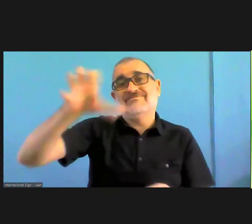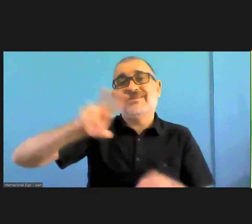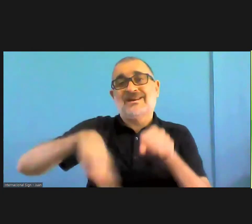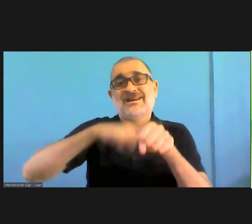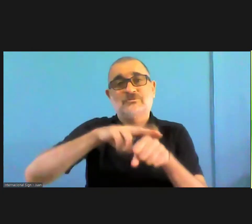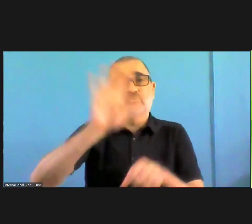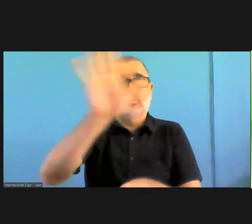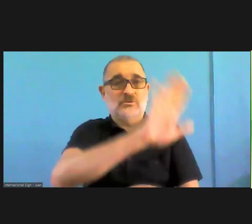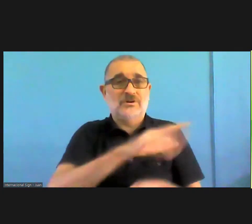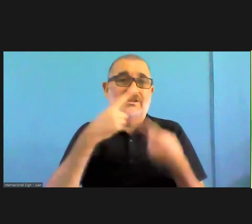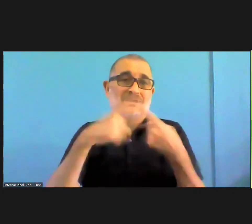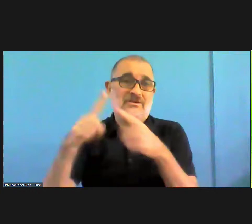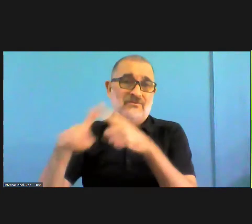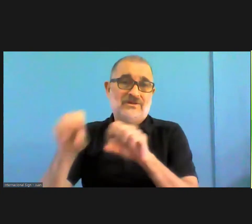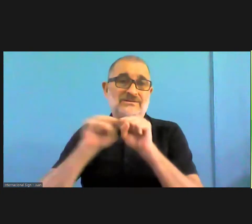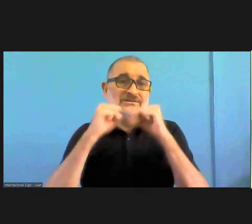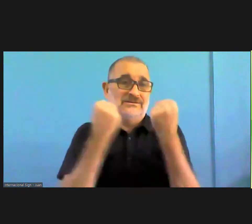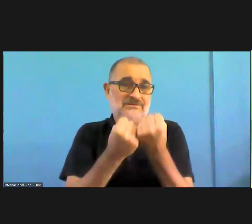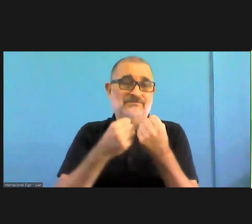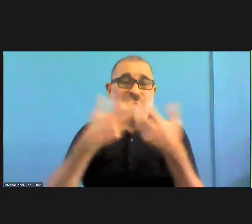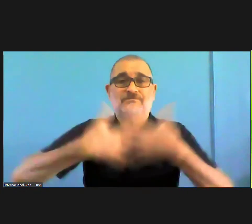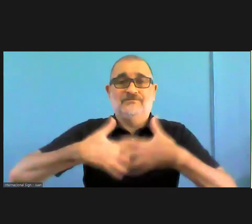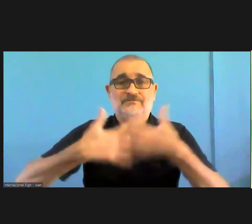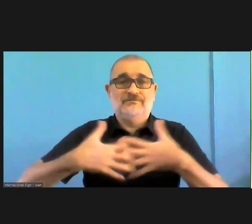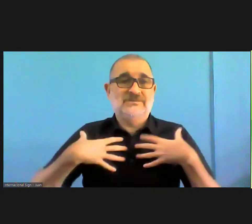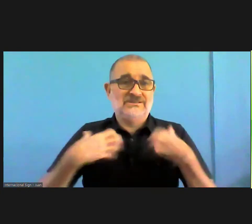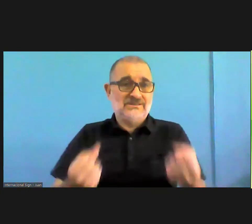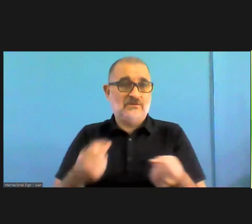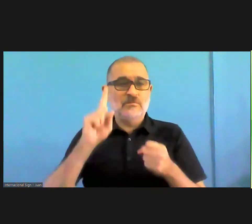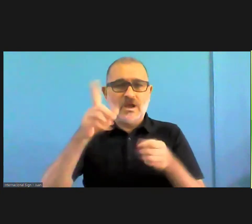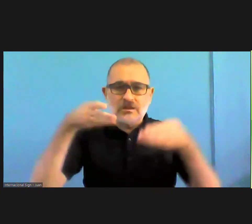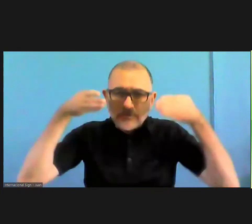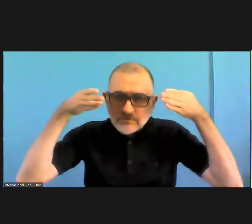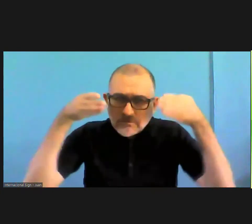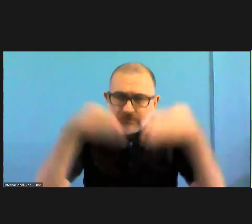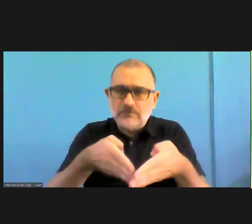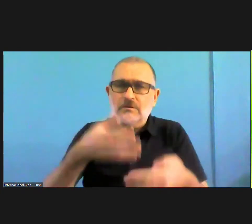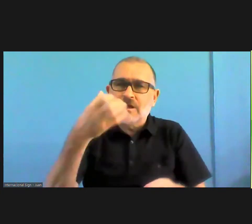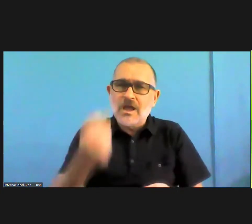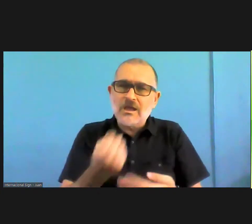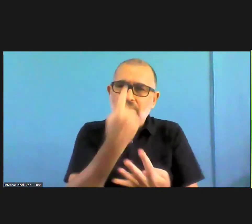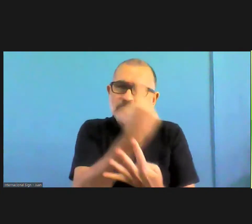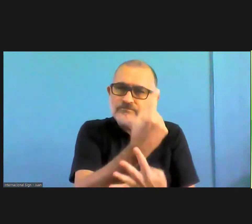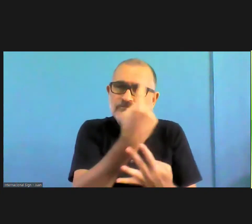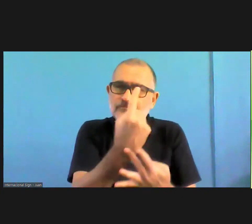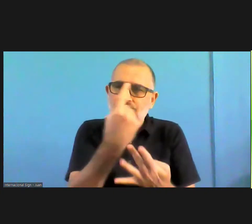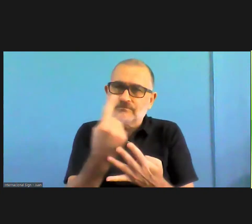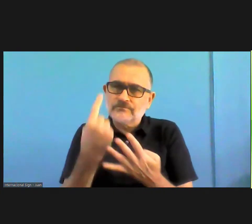stewardship, and governance for health systems transformation for the future.